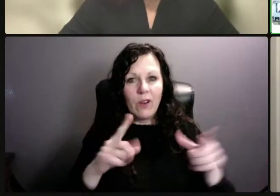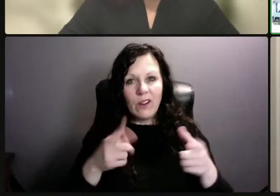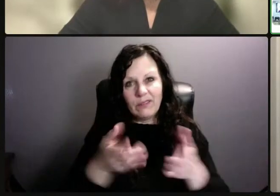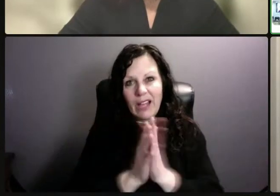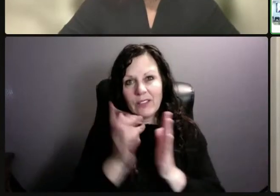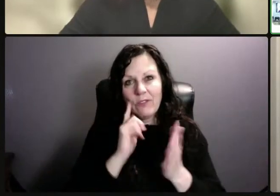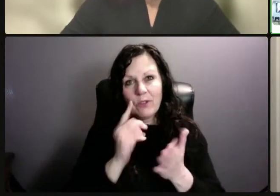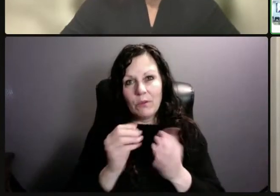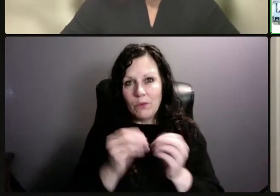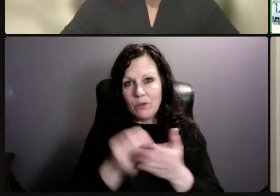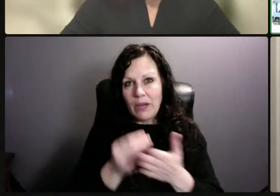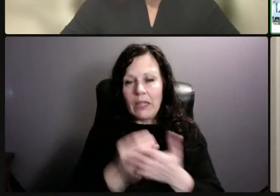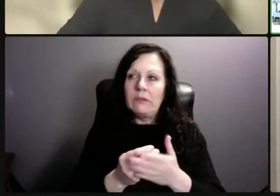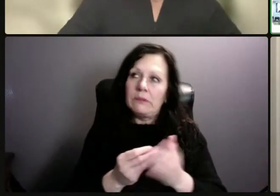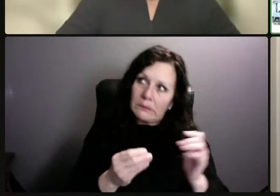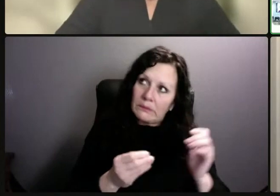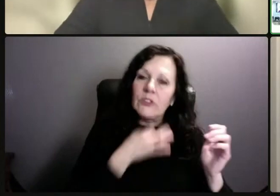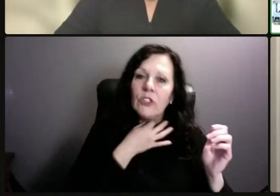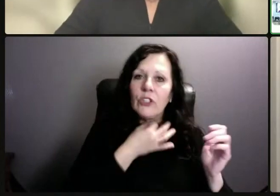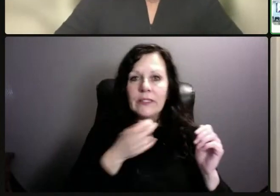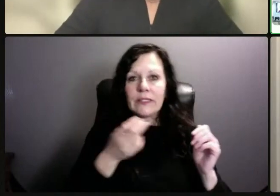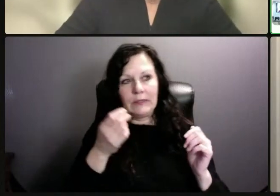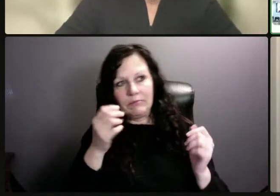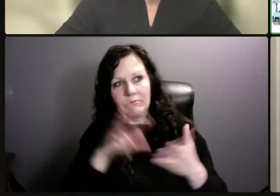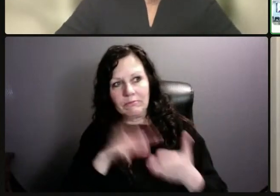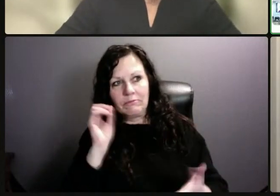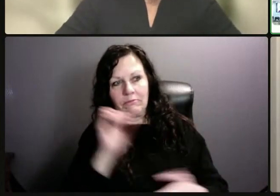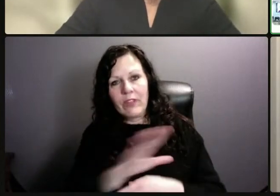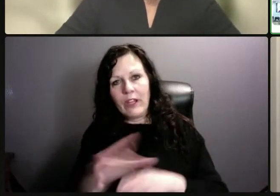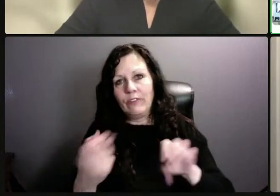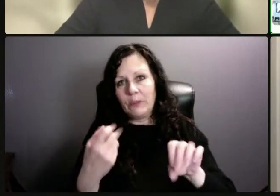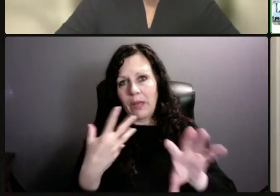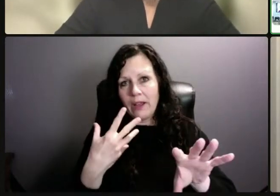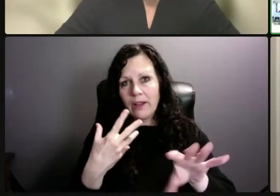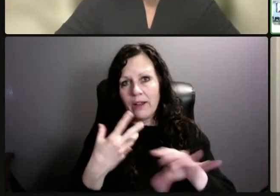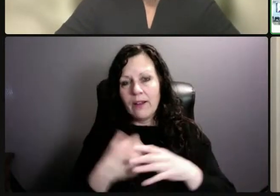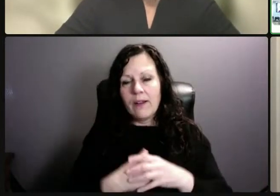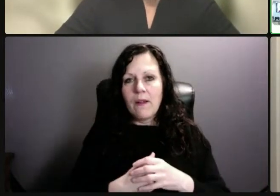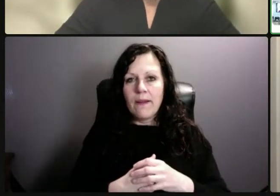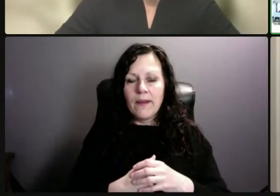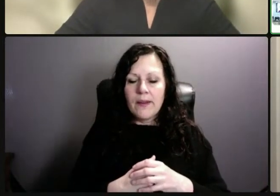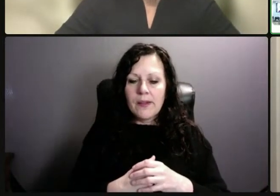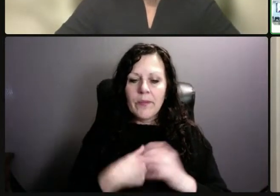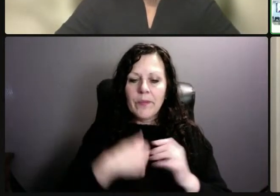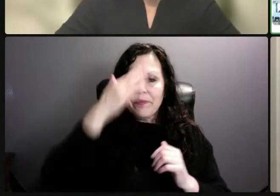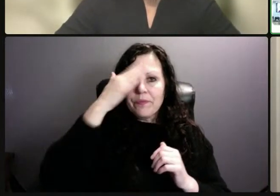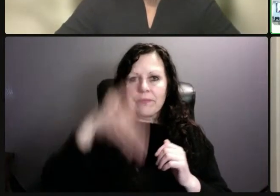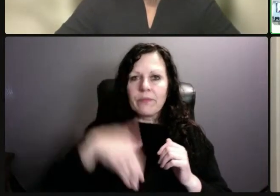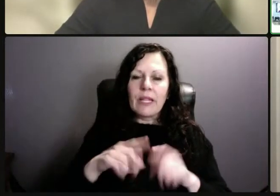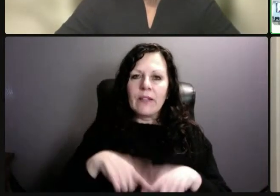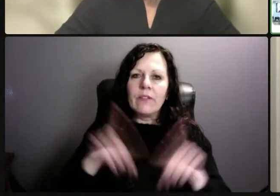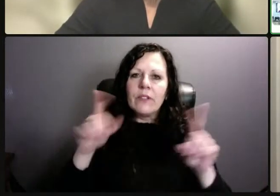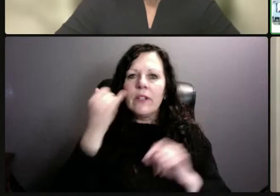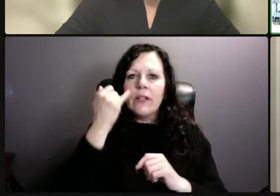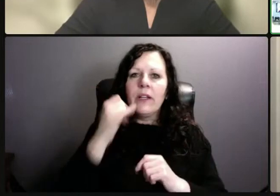US COMING RIGHT BACK AND ASKING FOR MORE IS GOING TO BE